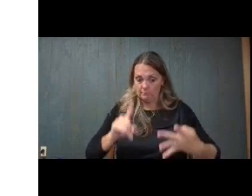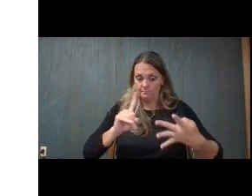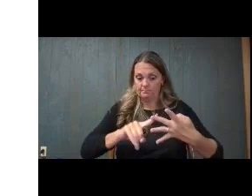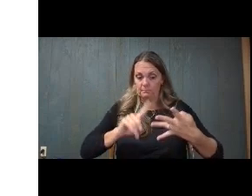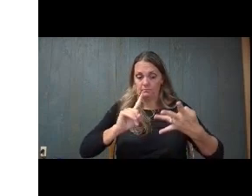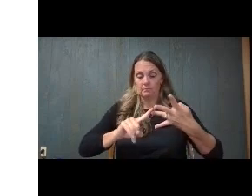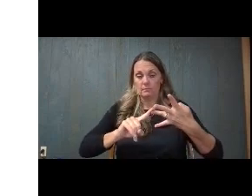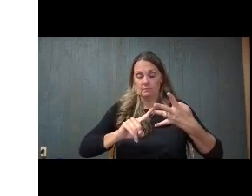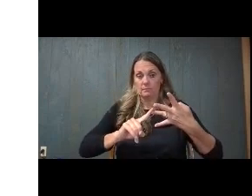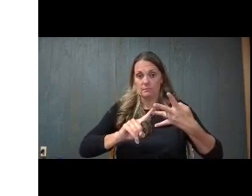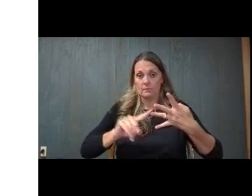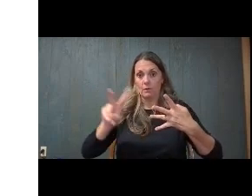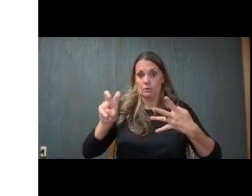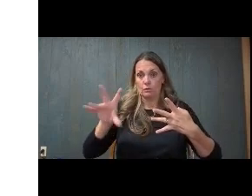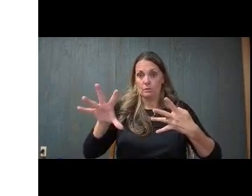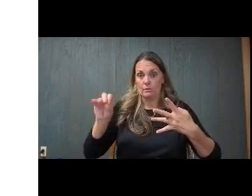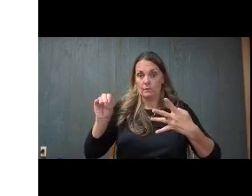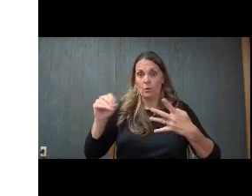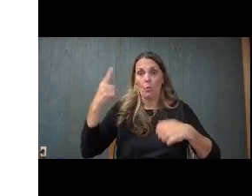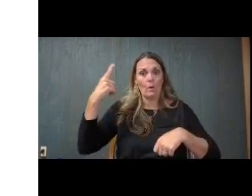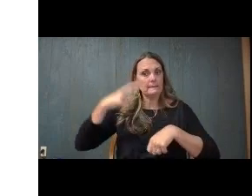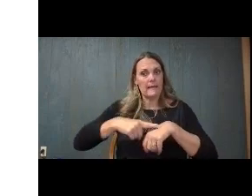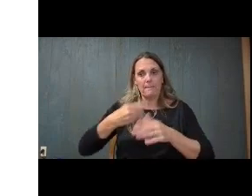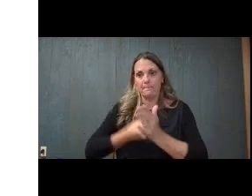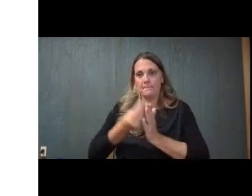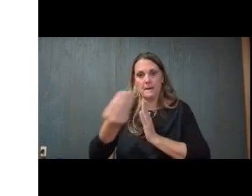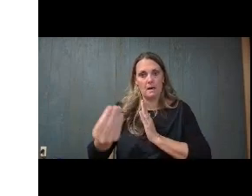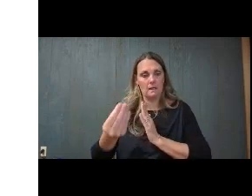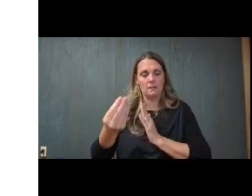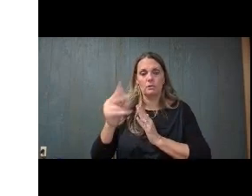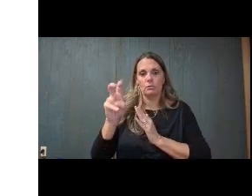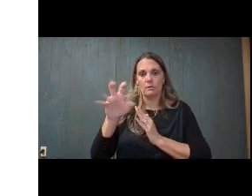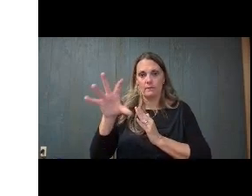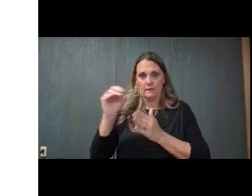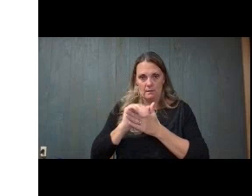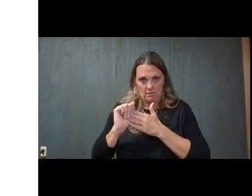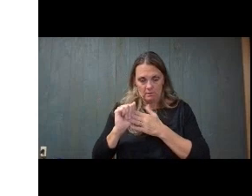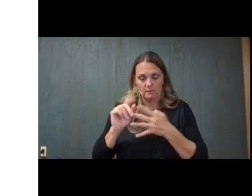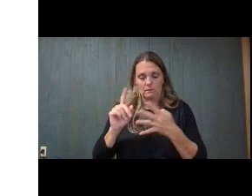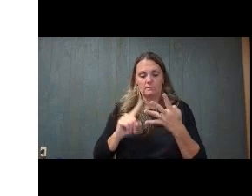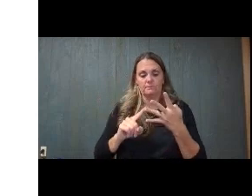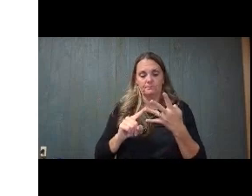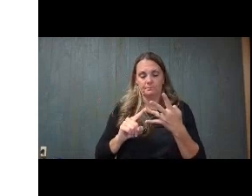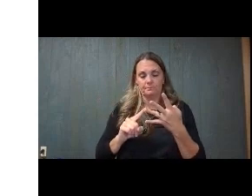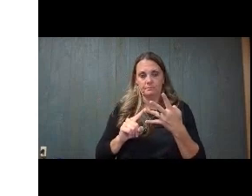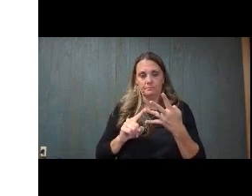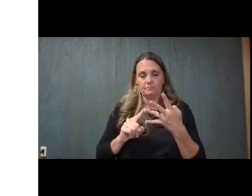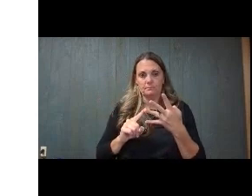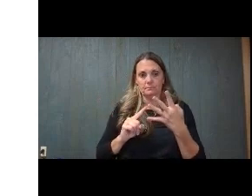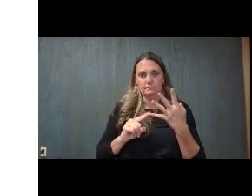Year three reflects the one time purchase of $250 for the additional new hire,